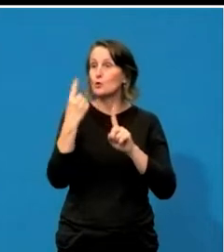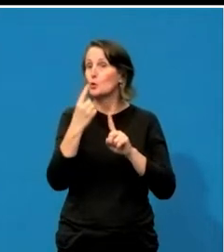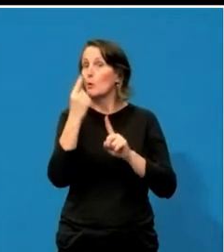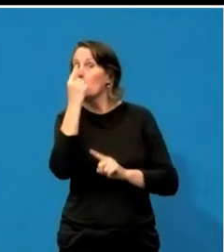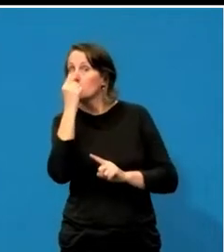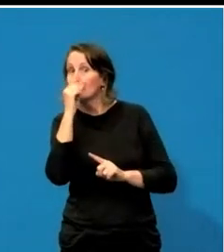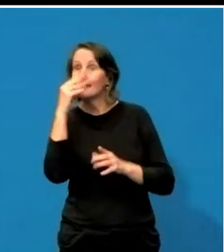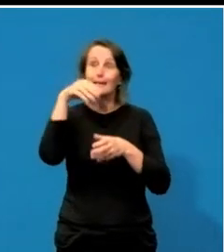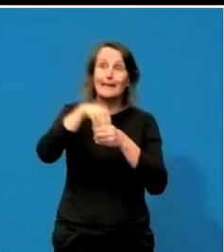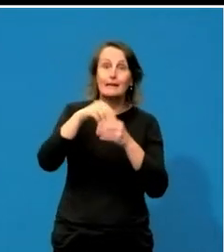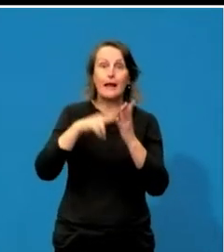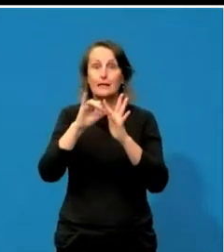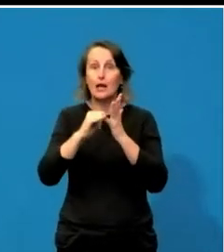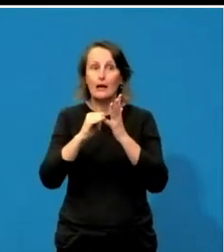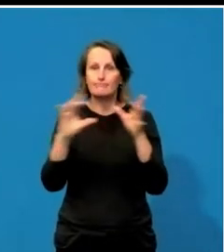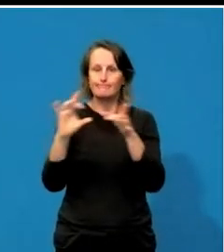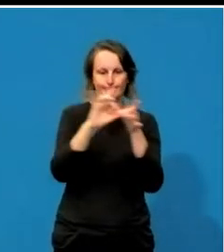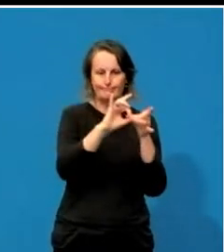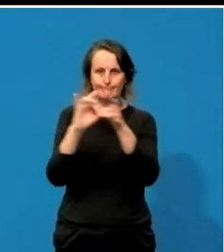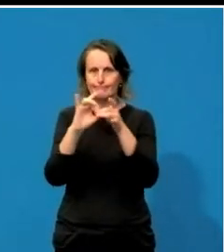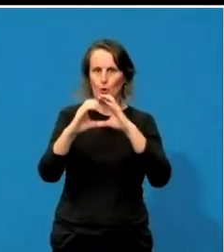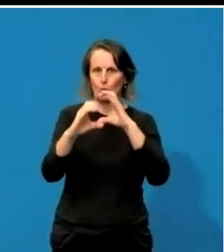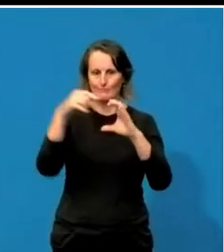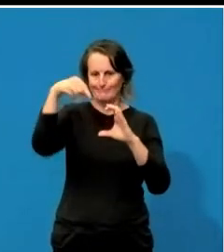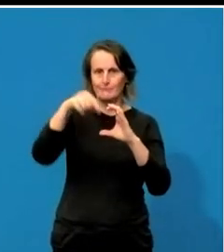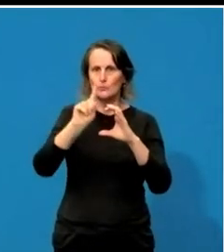In this hearing, we look particularly not only at how they seek to communicate